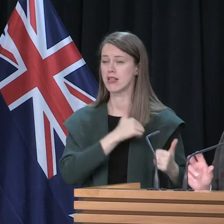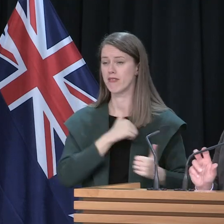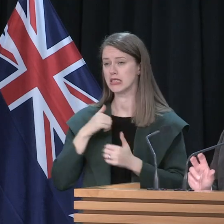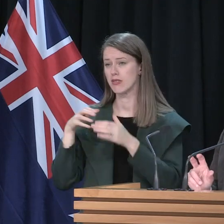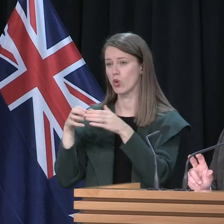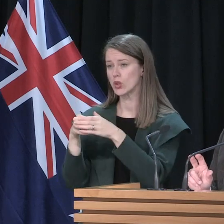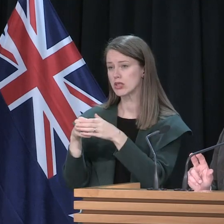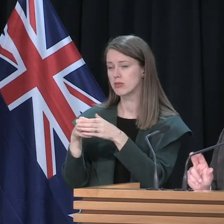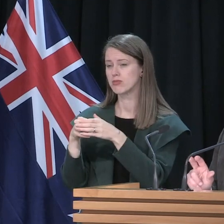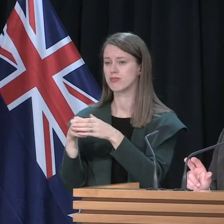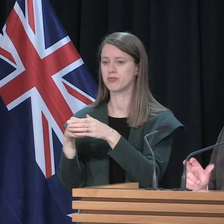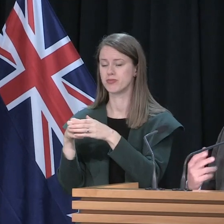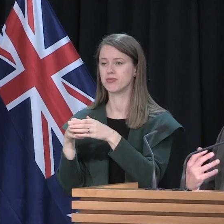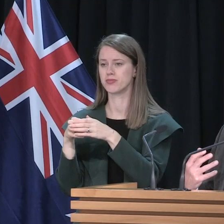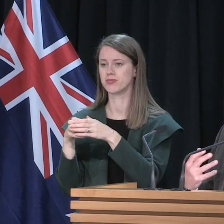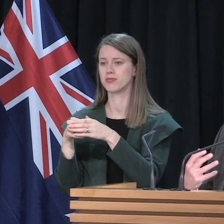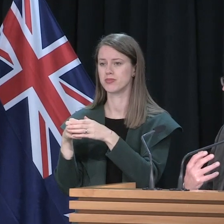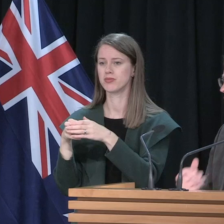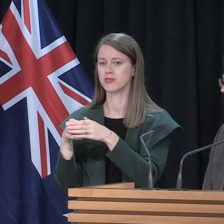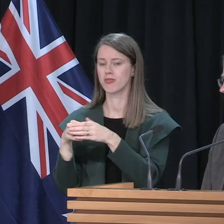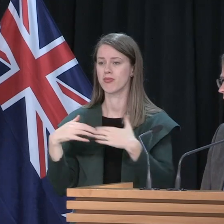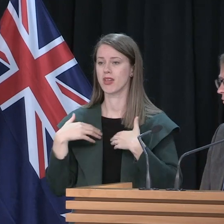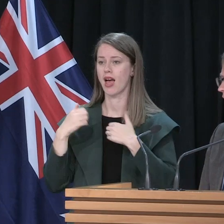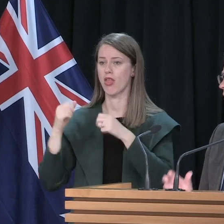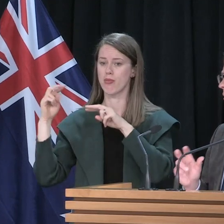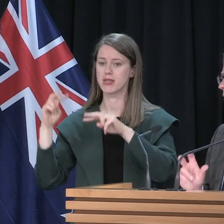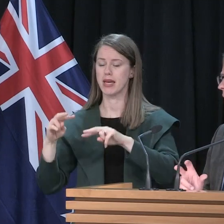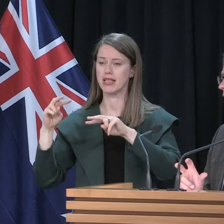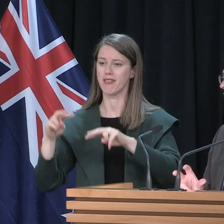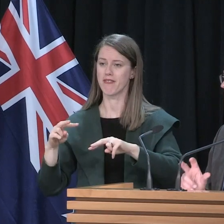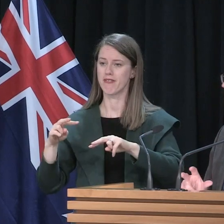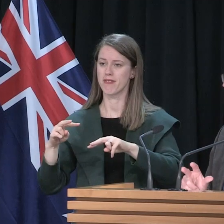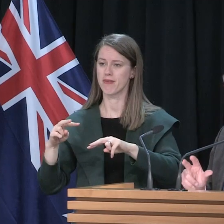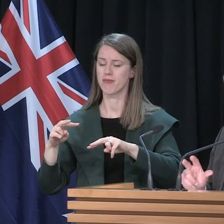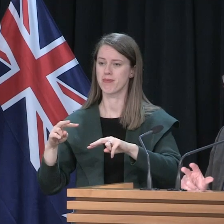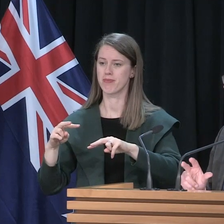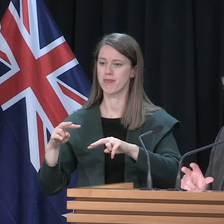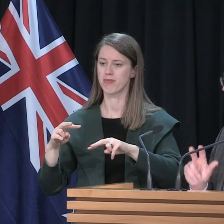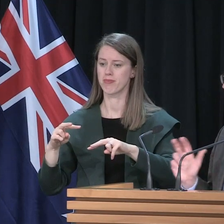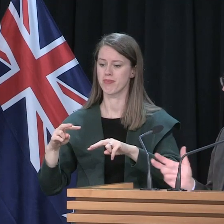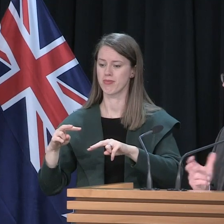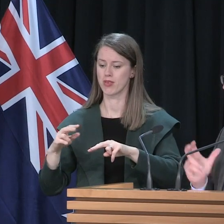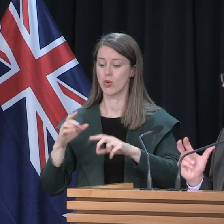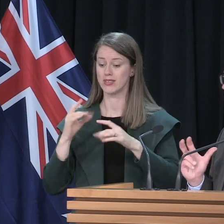that would clearly involve the police and other - and maybe even the defence force. So I